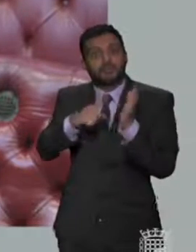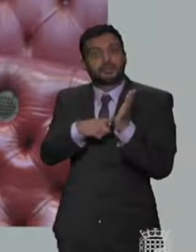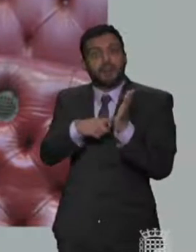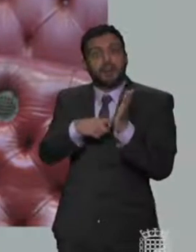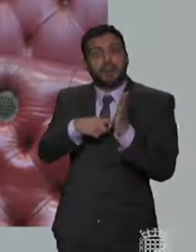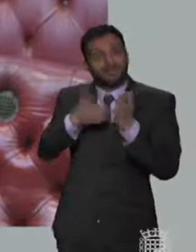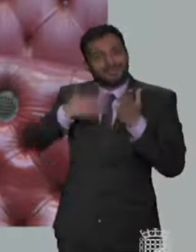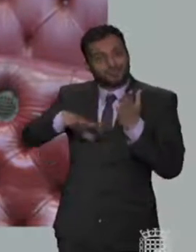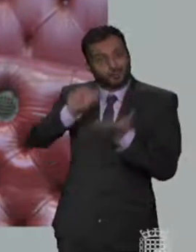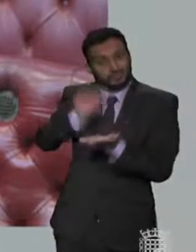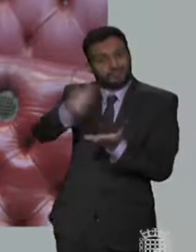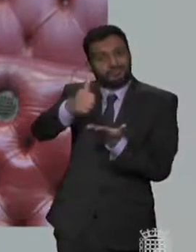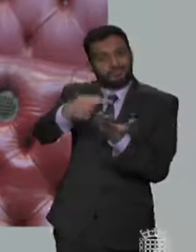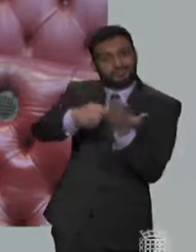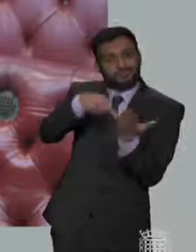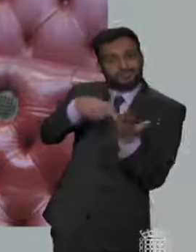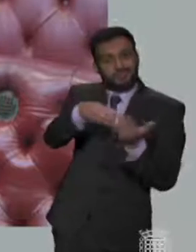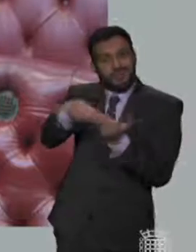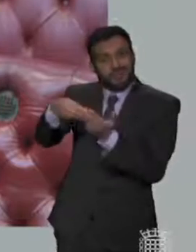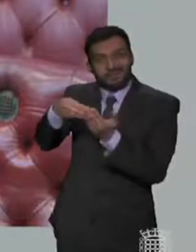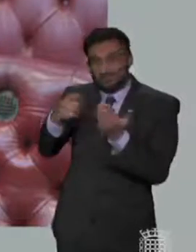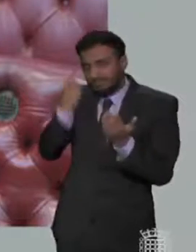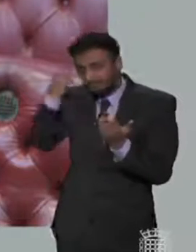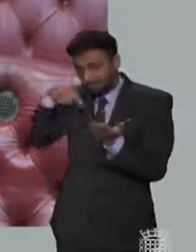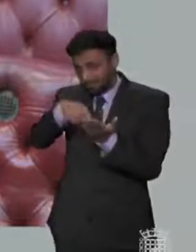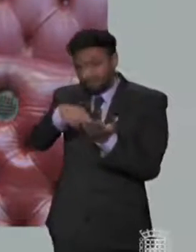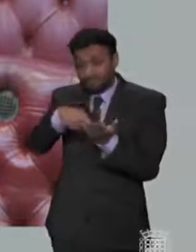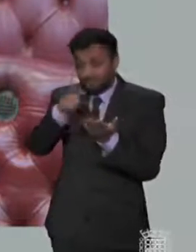tell the house whether that guidance will cover the public sector as a whole in the way i have